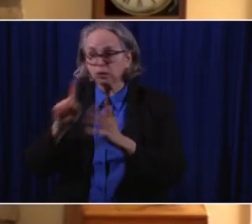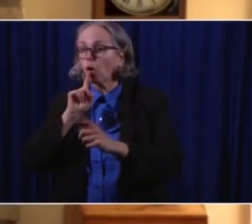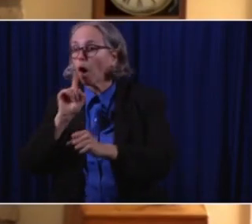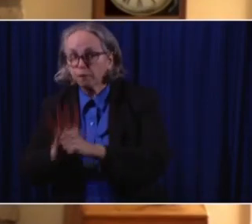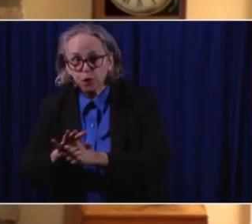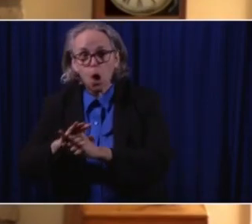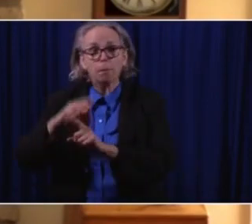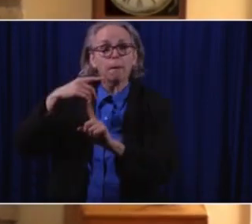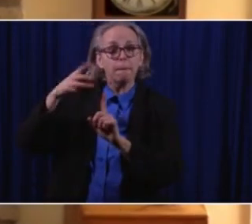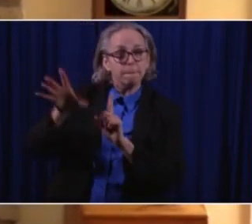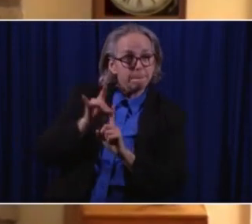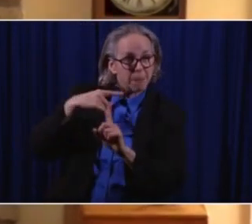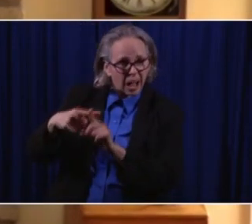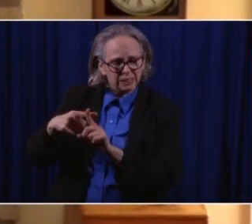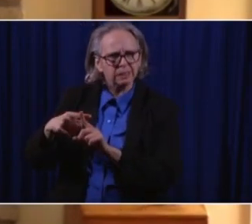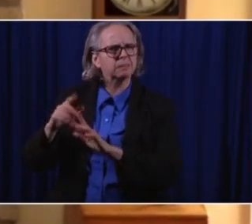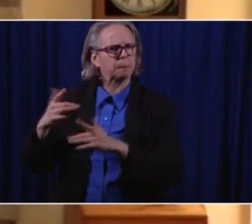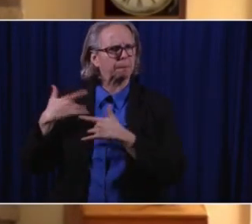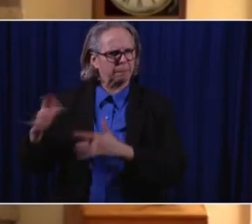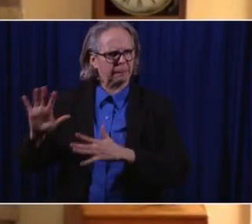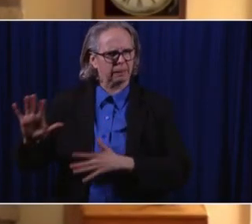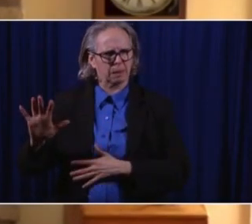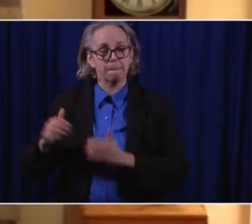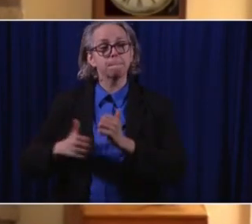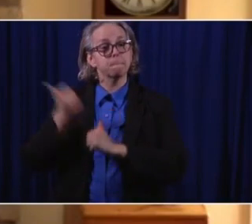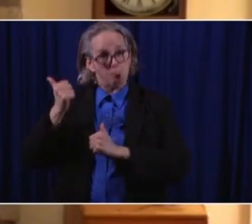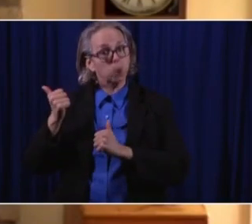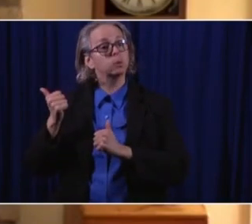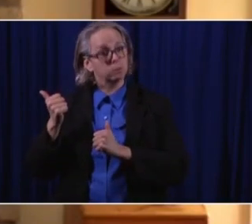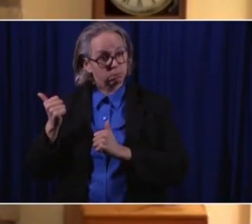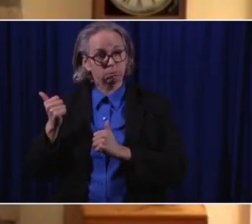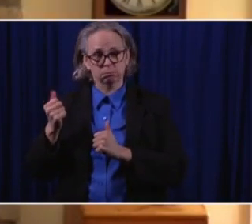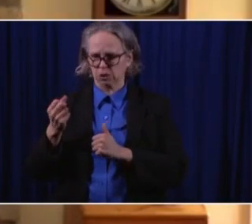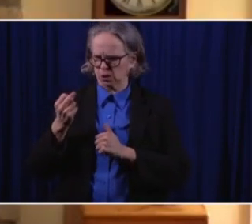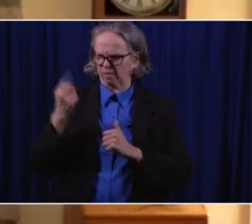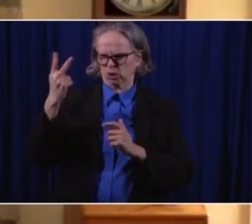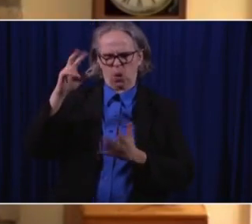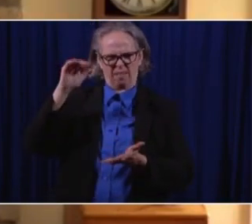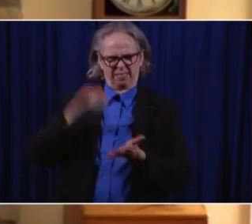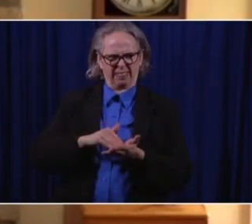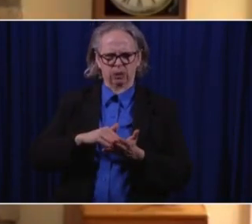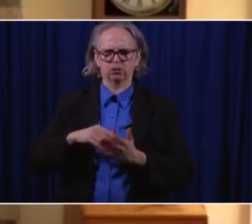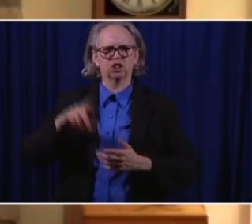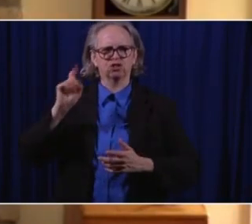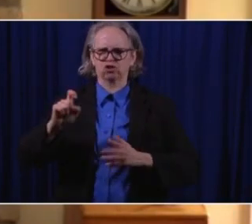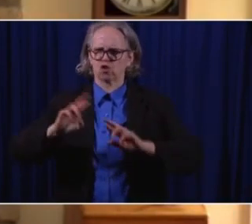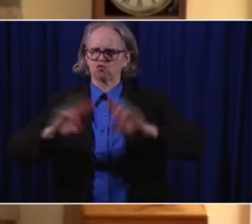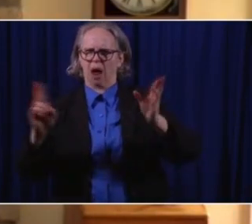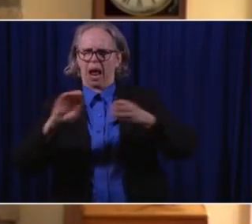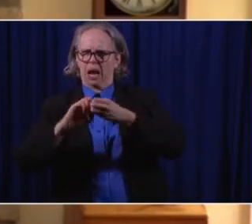percentage, but usually they they pan out in other words once they go do the factual Shaq. Yes, there confirm, so